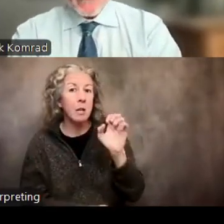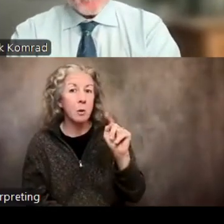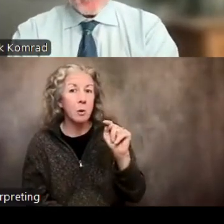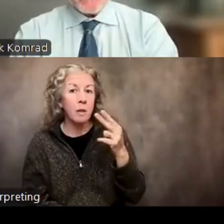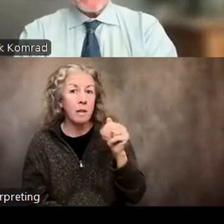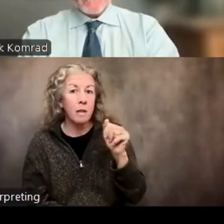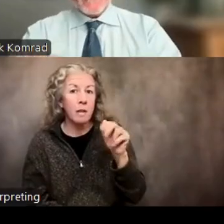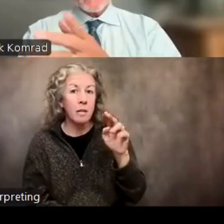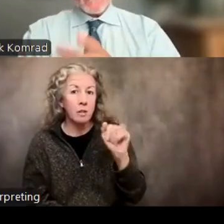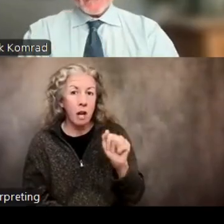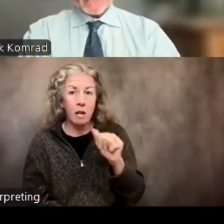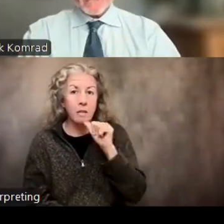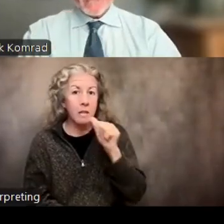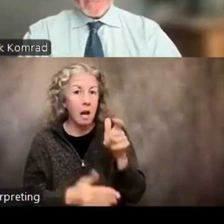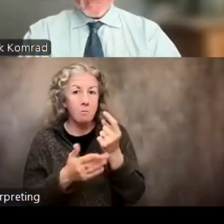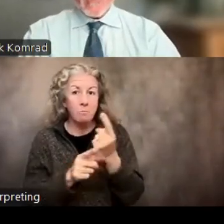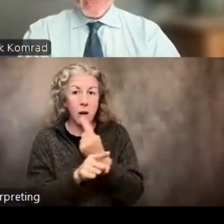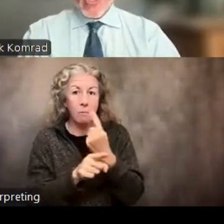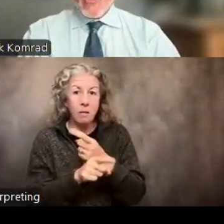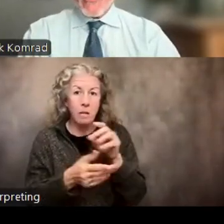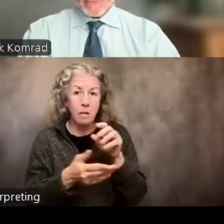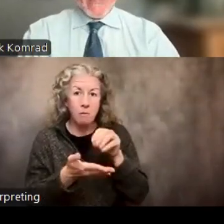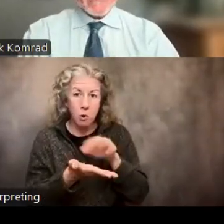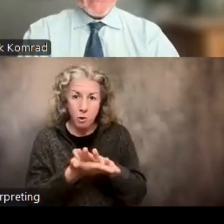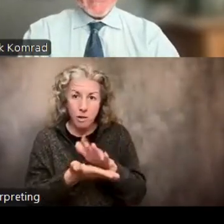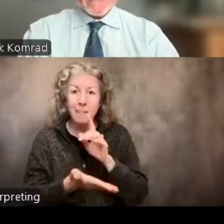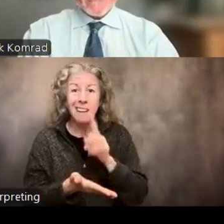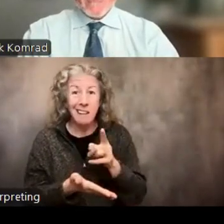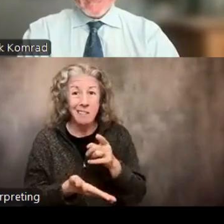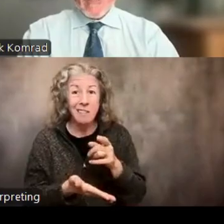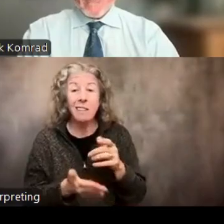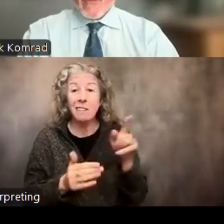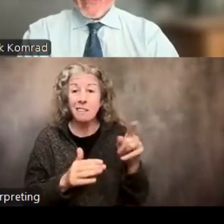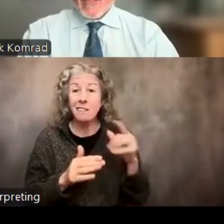reported. So these are actually under estimates of what's going